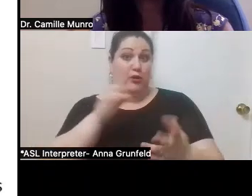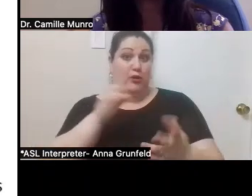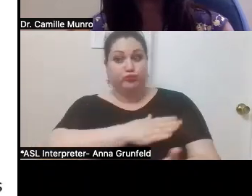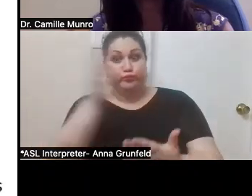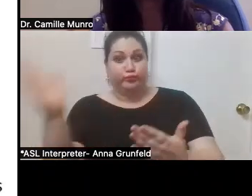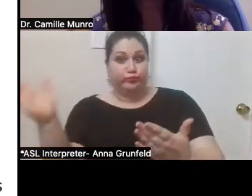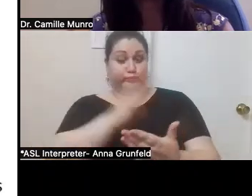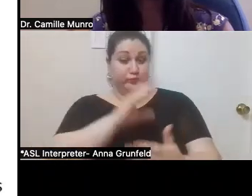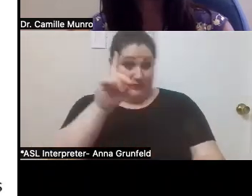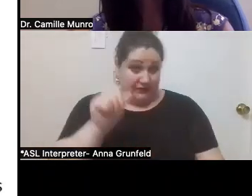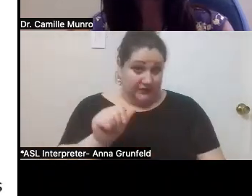Next slide, please.